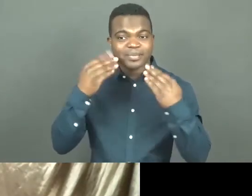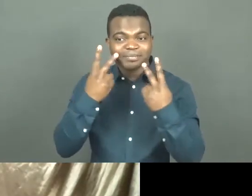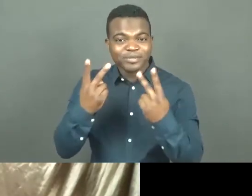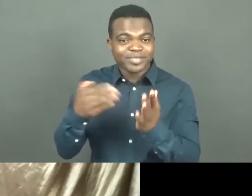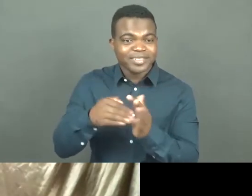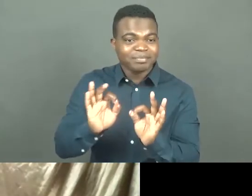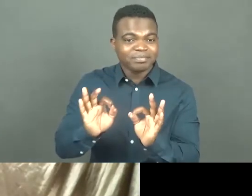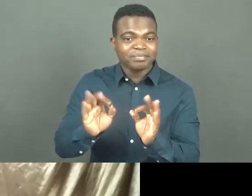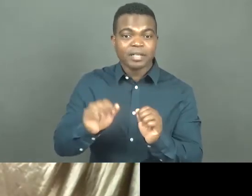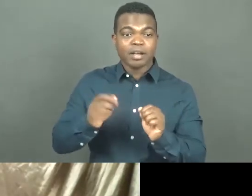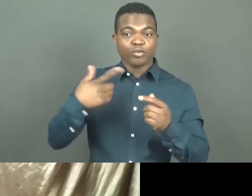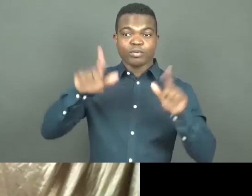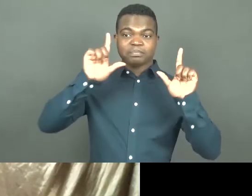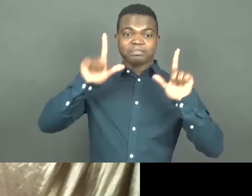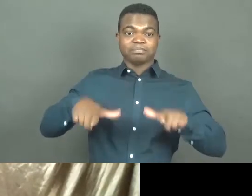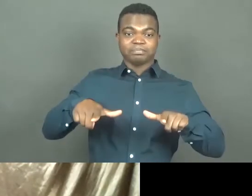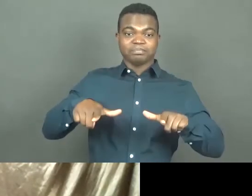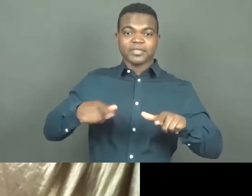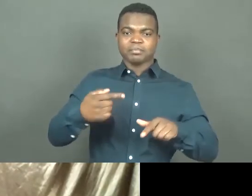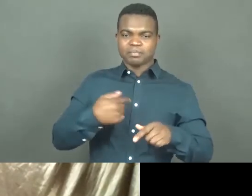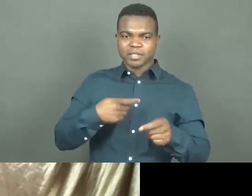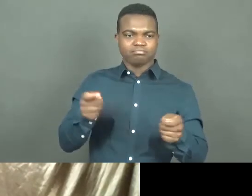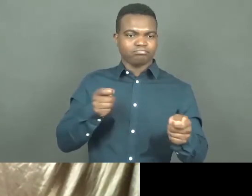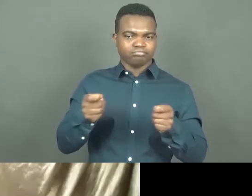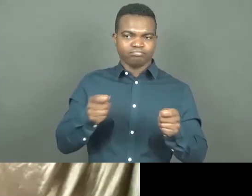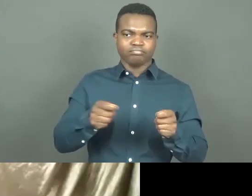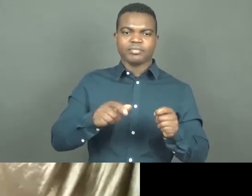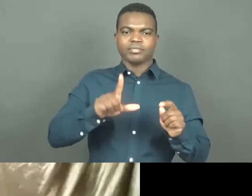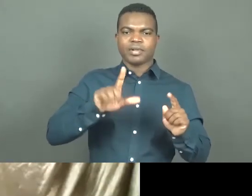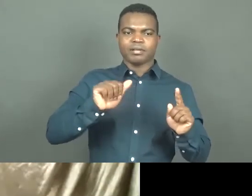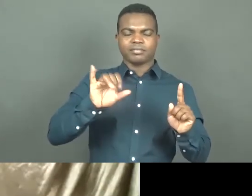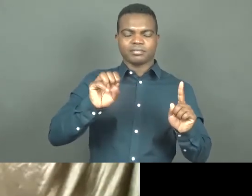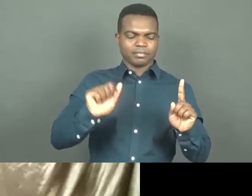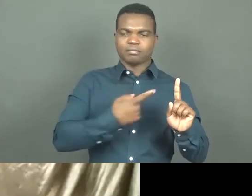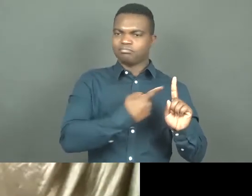So, the first question is. You are Director of Operations at the Pacific Disability forum,